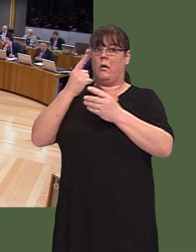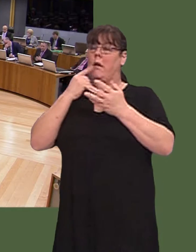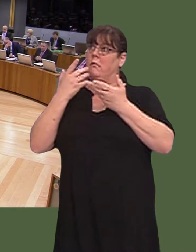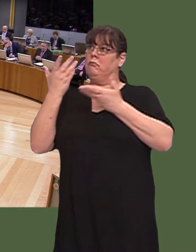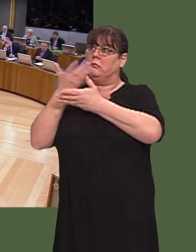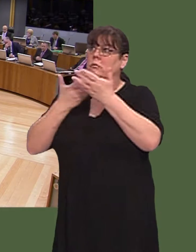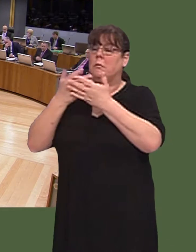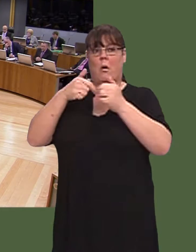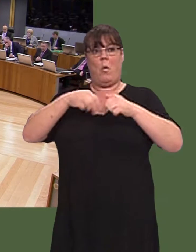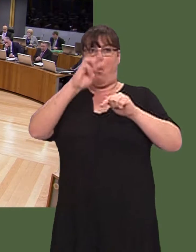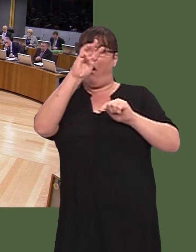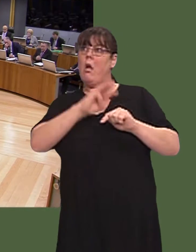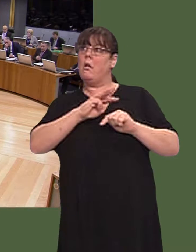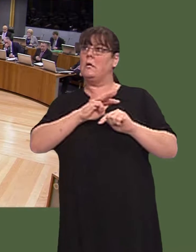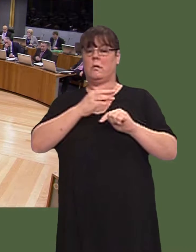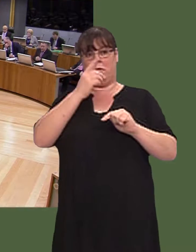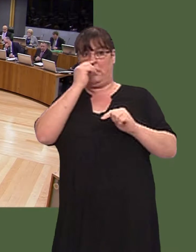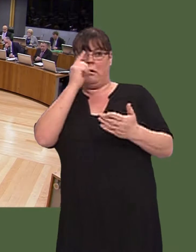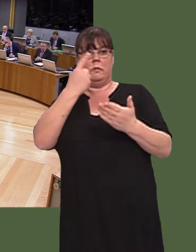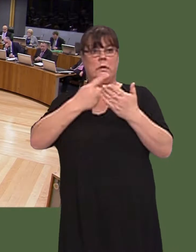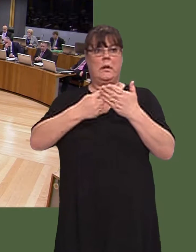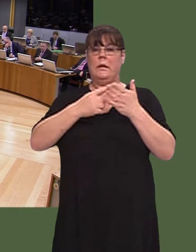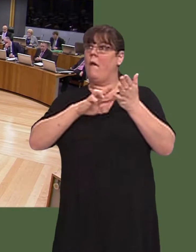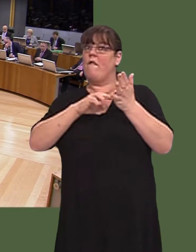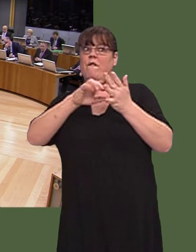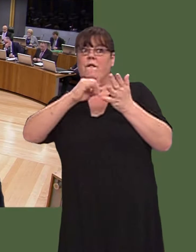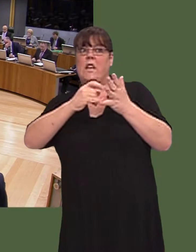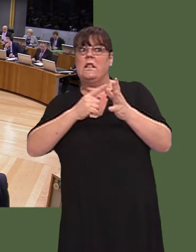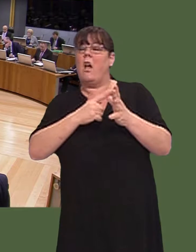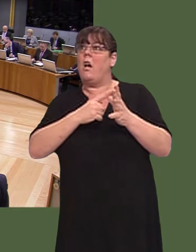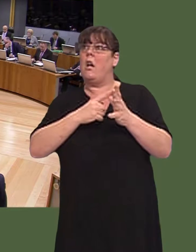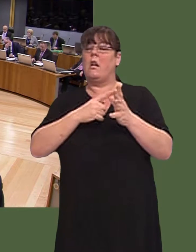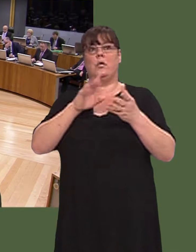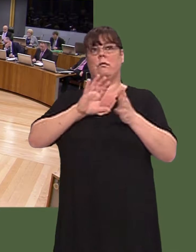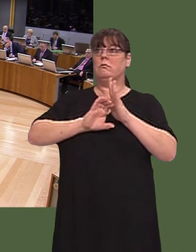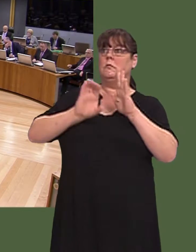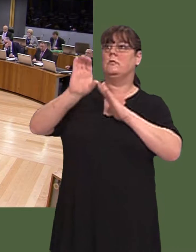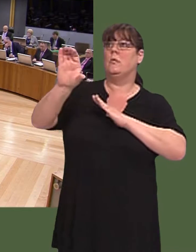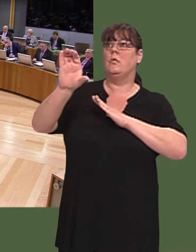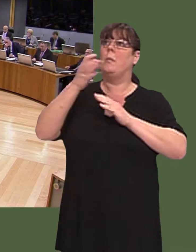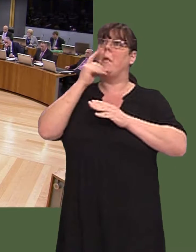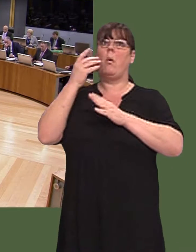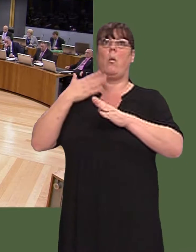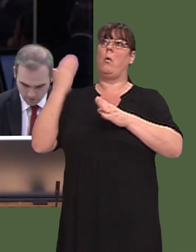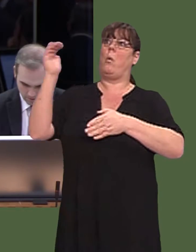for Wales to be able to determine the level of visas to be issued to NHS staff from abroad,